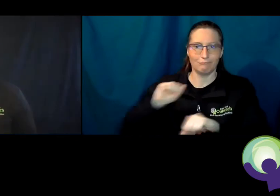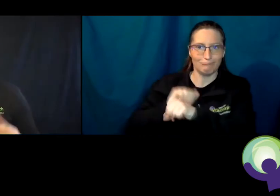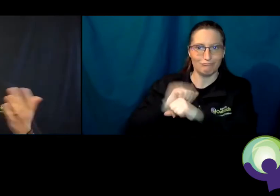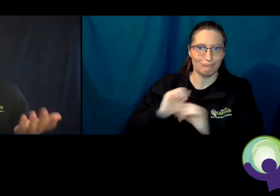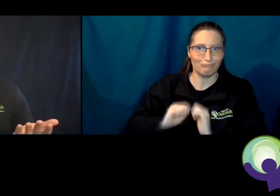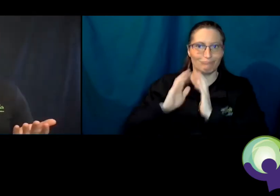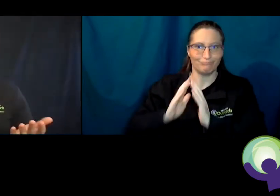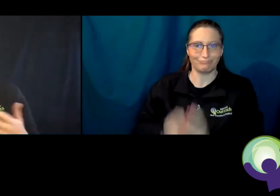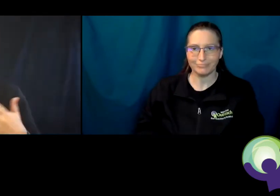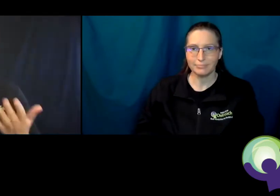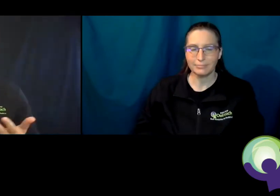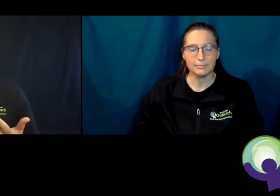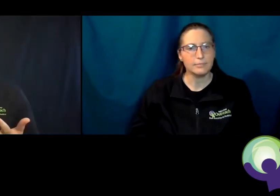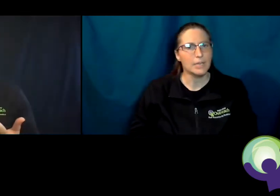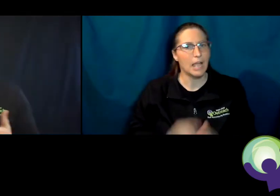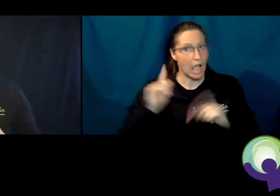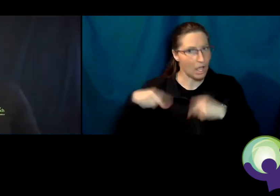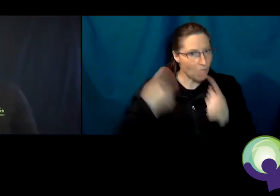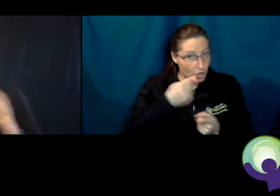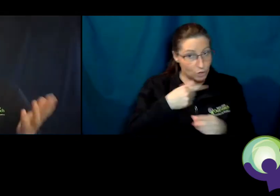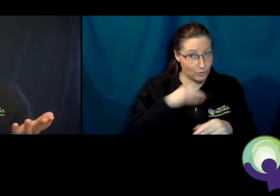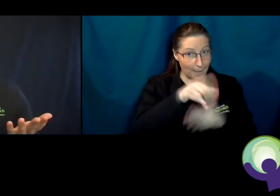Keith: So how how long have you been in that position that sounds very interesting.